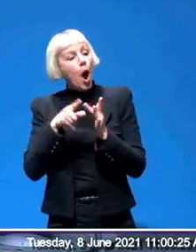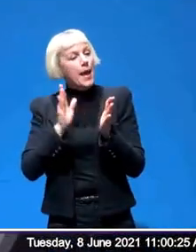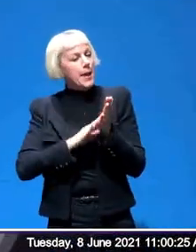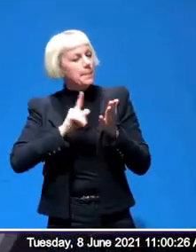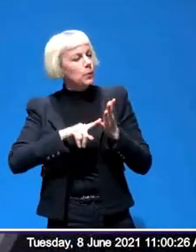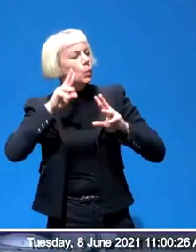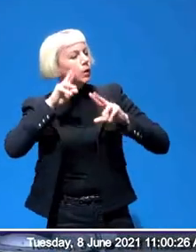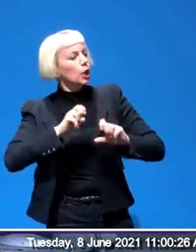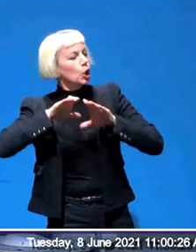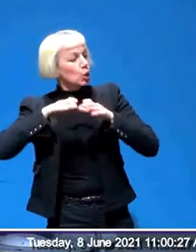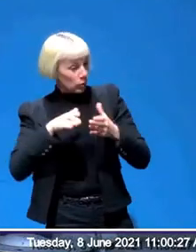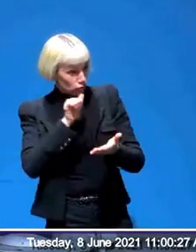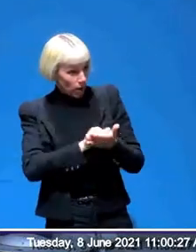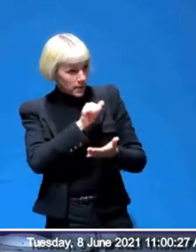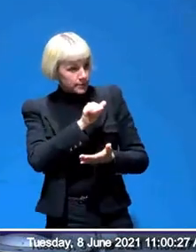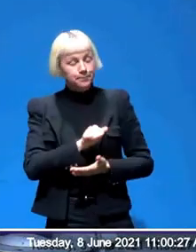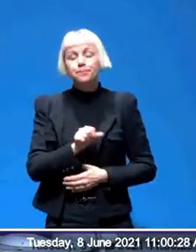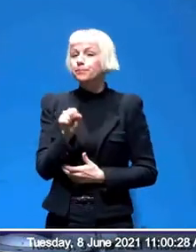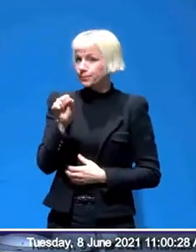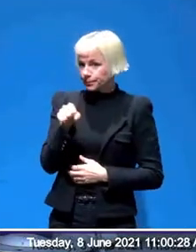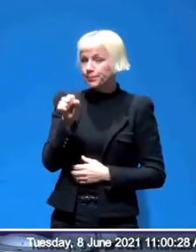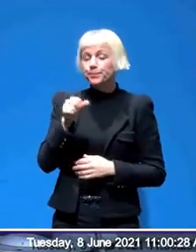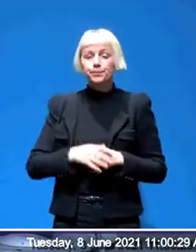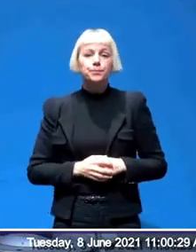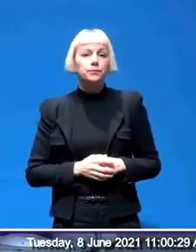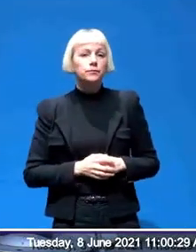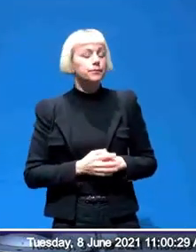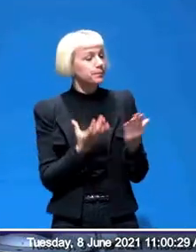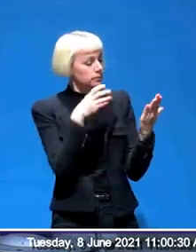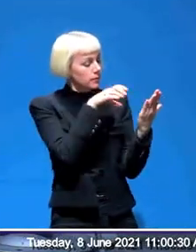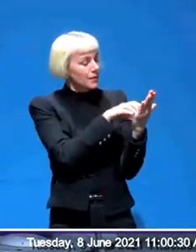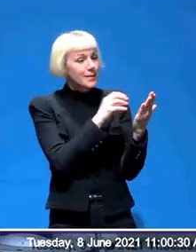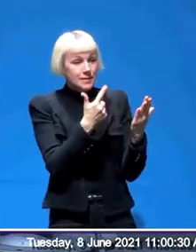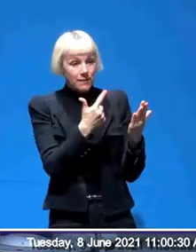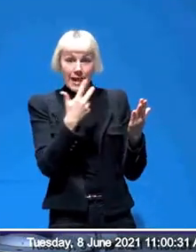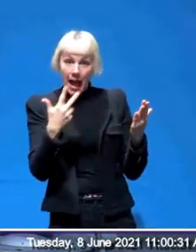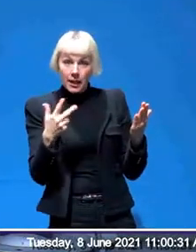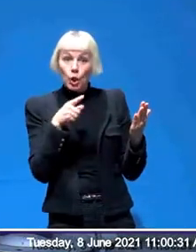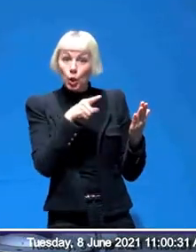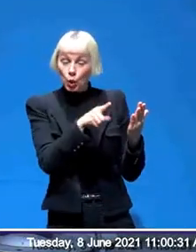Looking at your paragraph 78, is it the case that you were aware